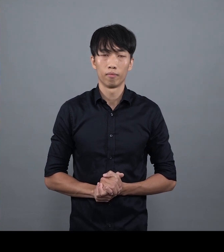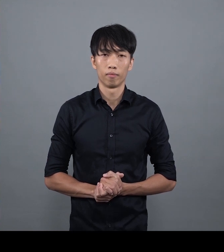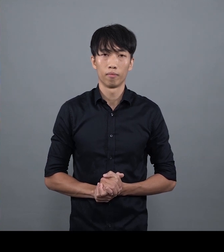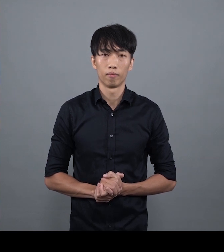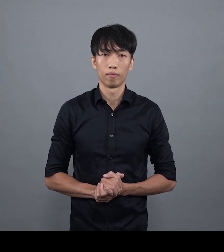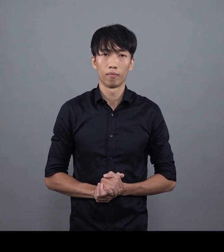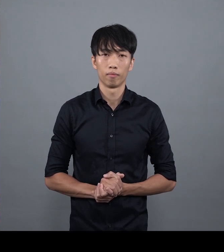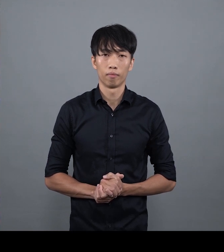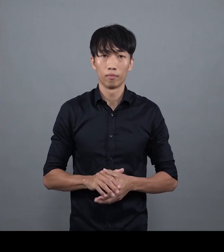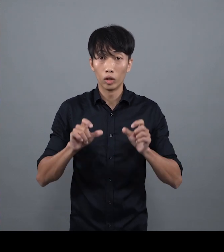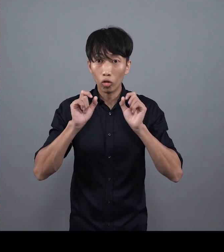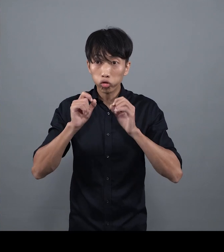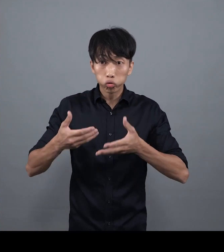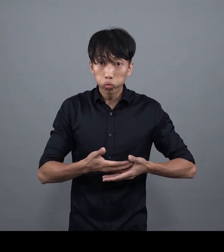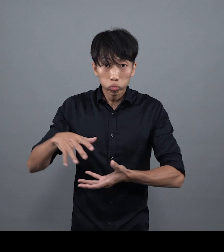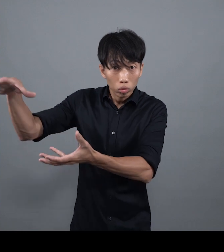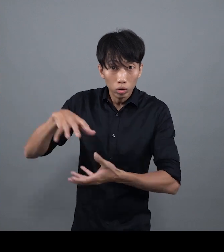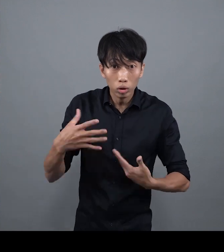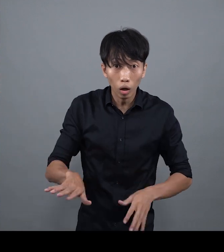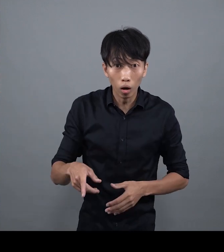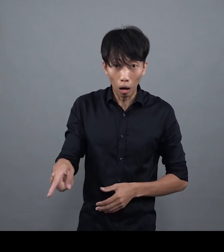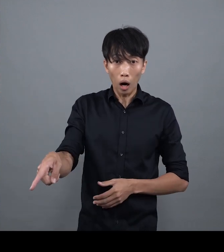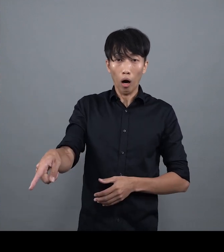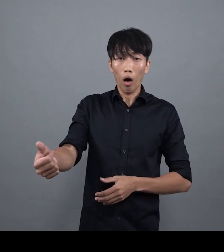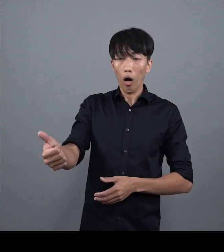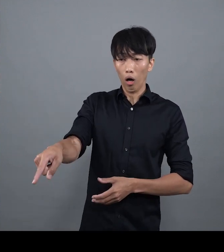[Cantonese] You’ve brought all the toys, right? LEUNG’S ASSISTANT: Yep, there they are